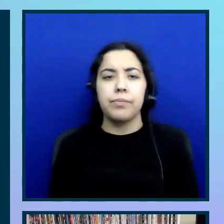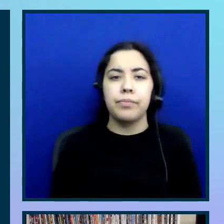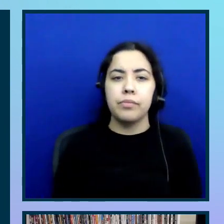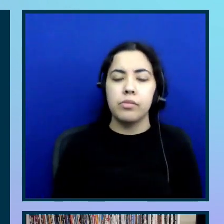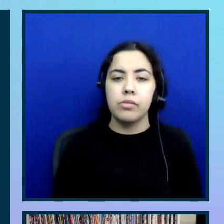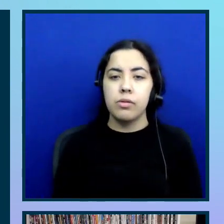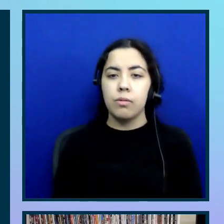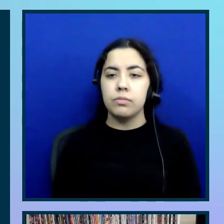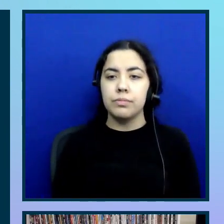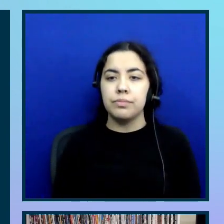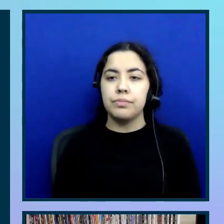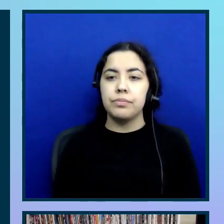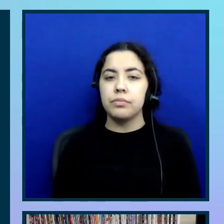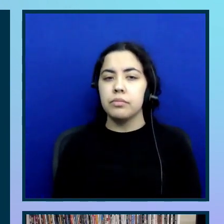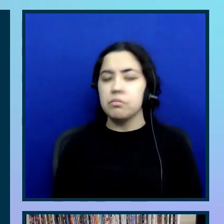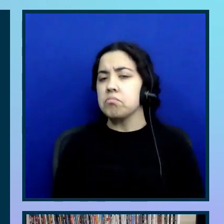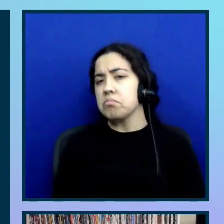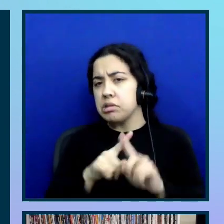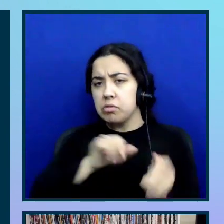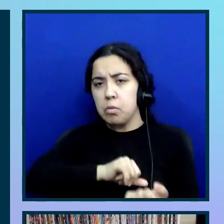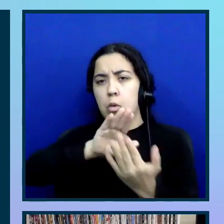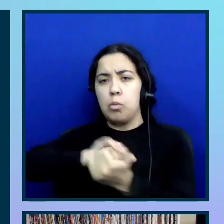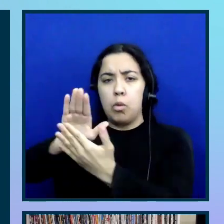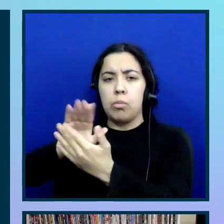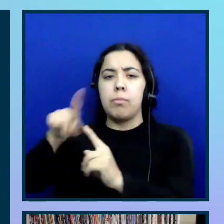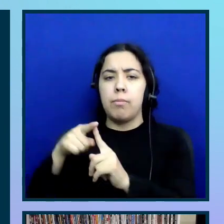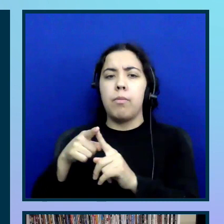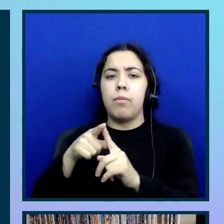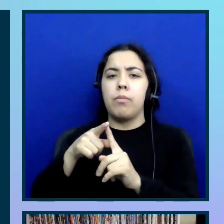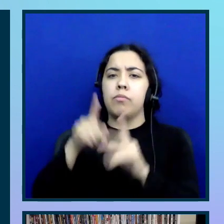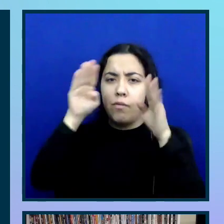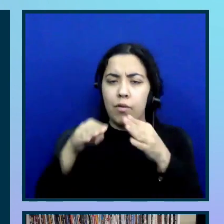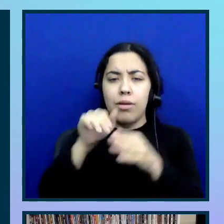So there's a few different approaches that you could take when managing focus between app views.